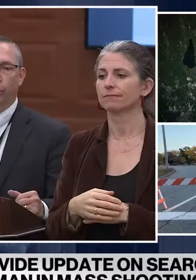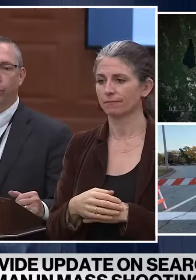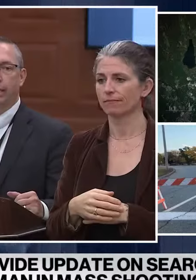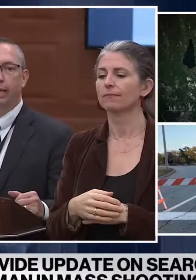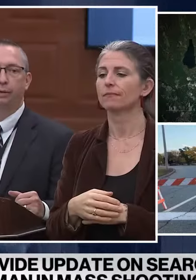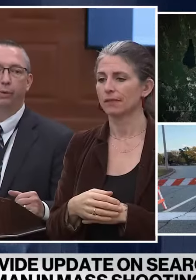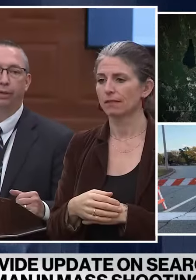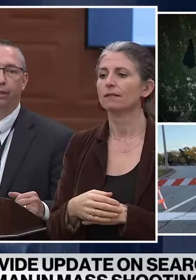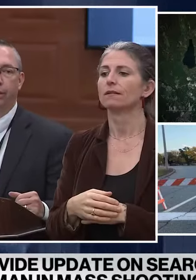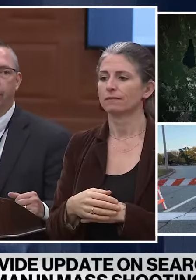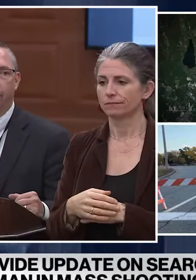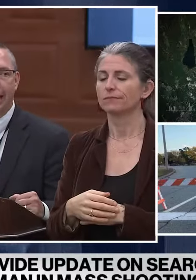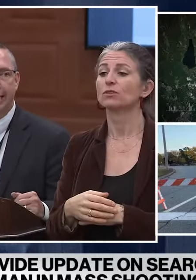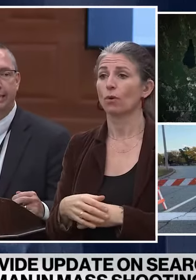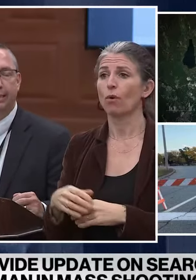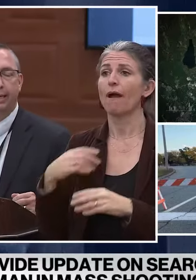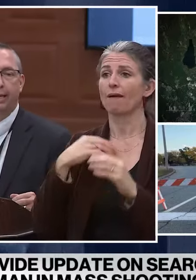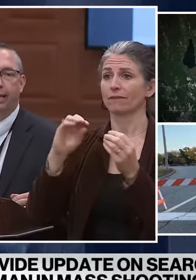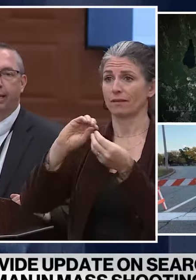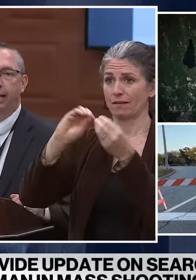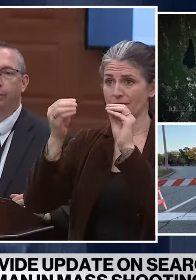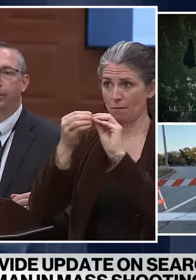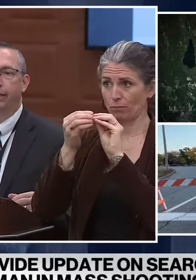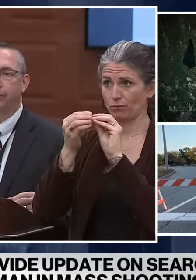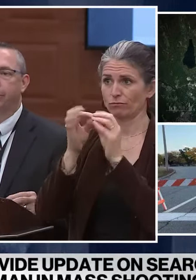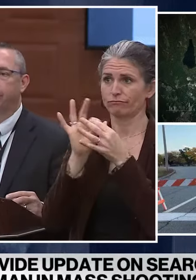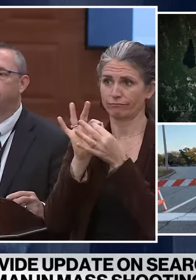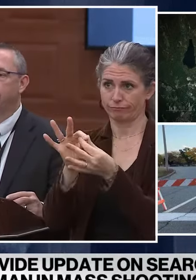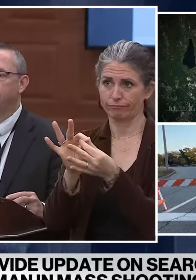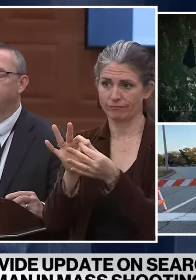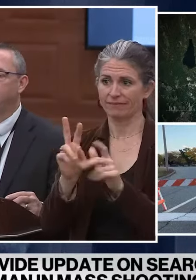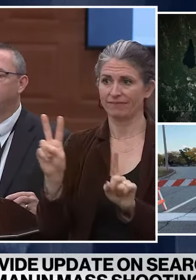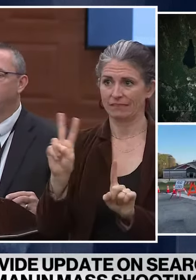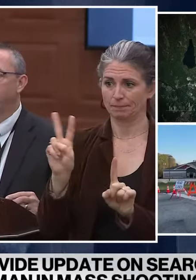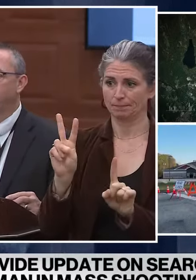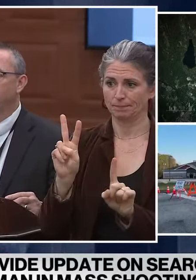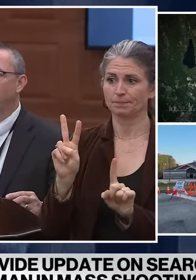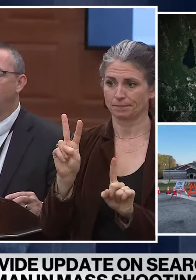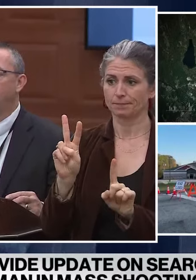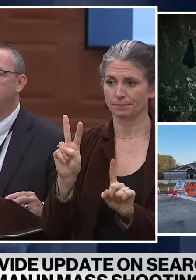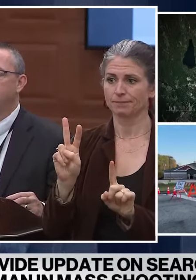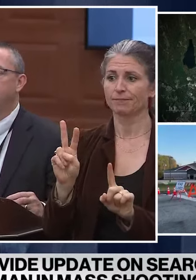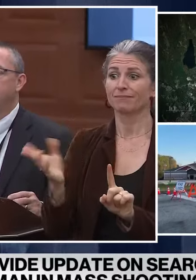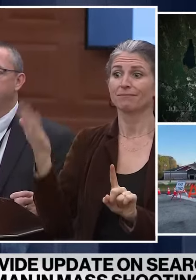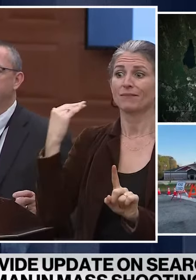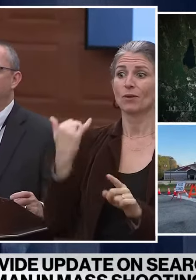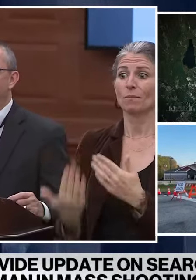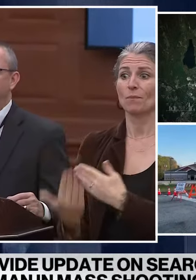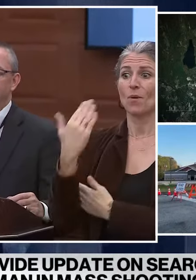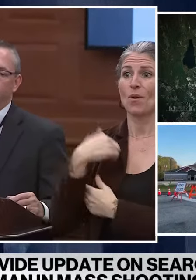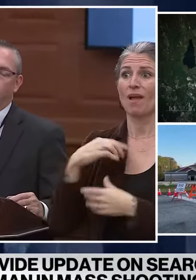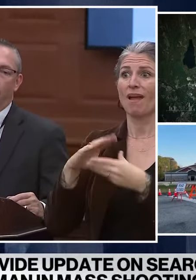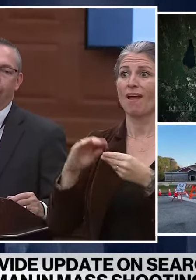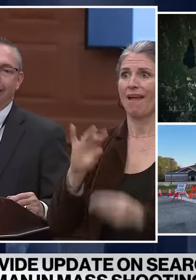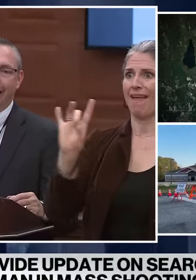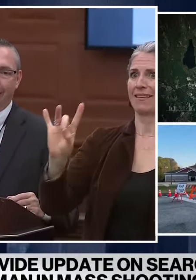SO TO MOVE ON, I WOULD ALSO LIKE TO ADDRESS THE OF THE VICTIMS THAT WE THAT I CONFIRMED EARLIER TODAY